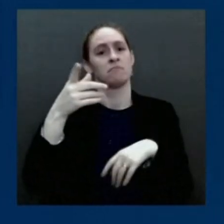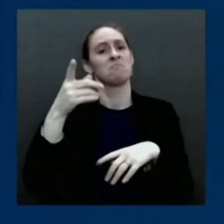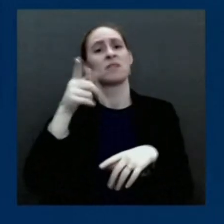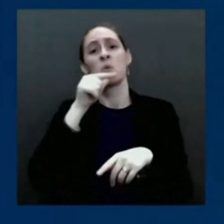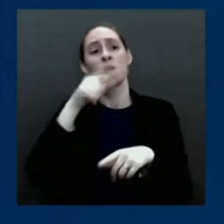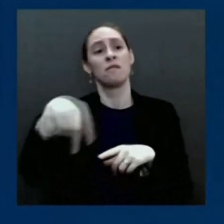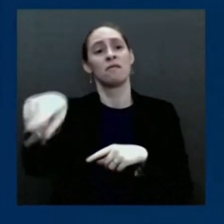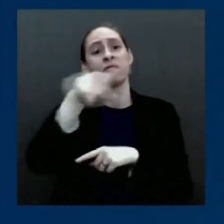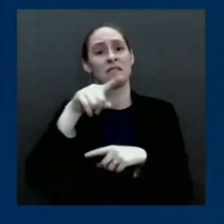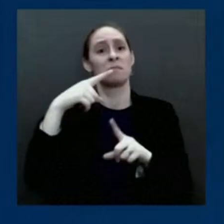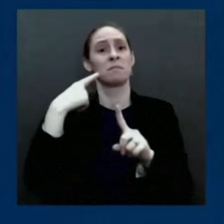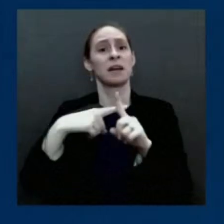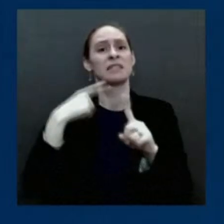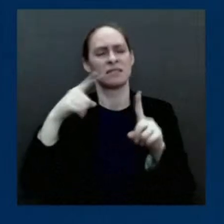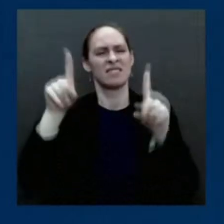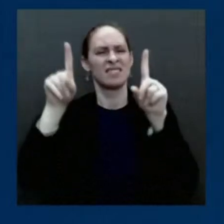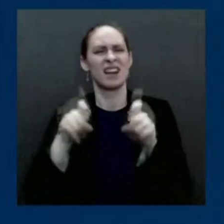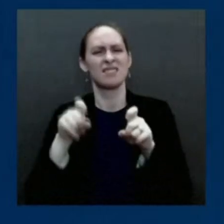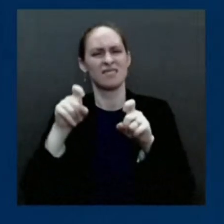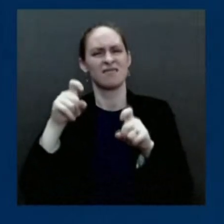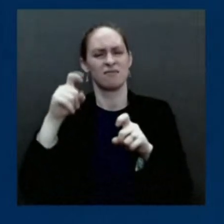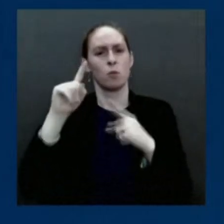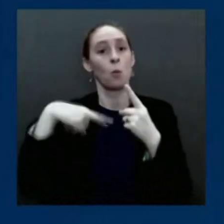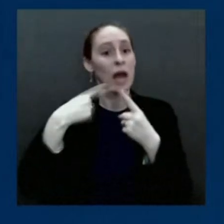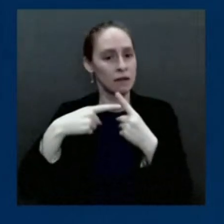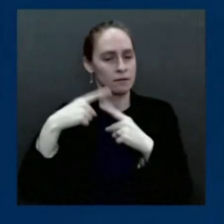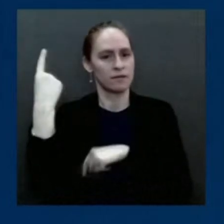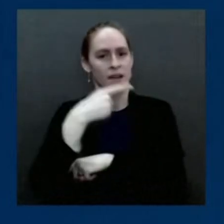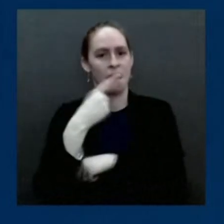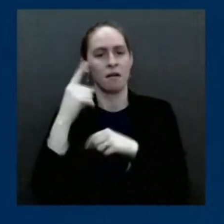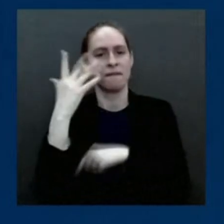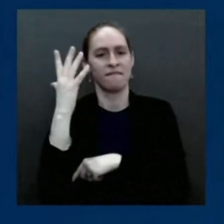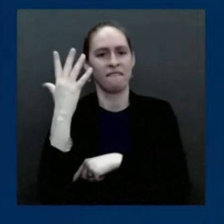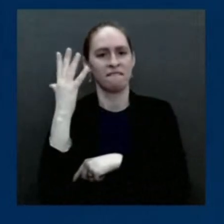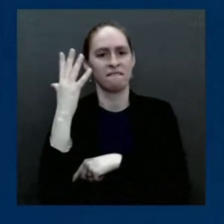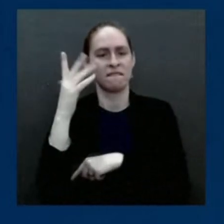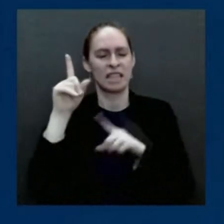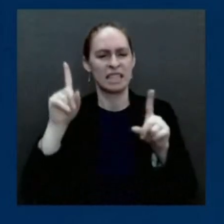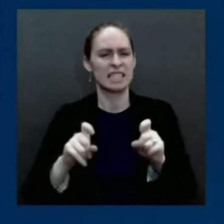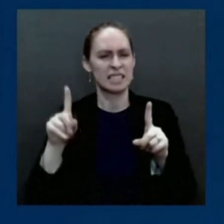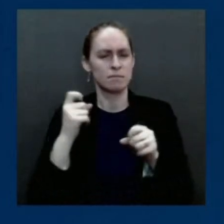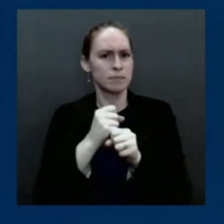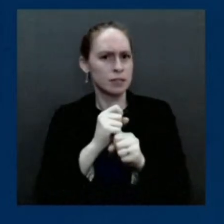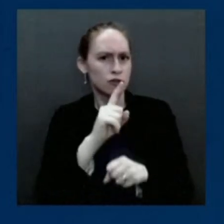AT ANY POINT YOU DEVELOP SYMPTOMS OF COVID-19 DURING